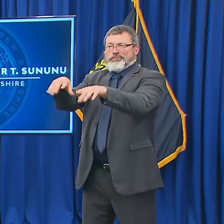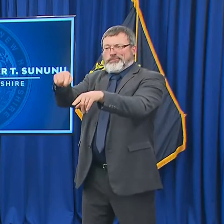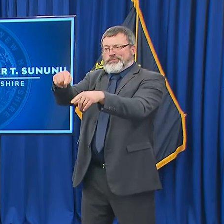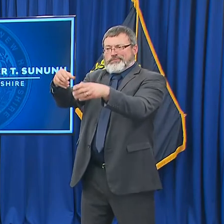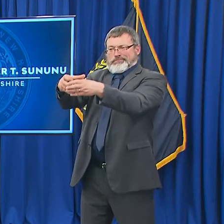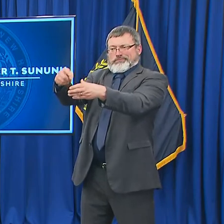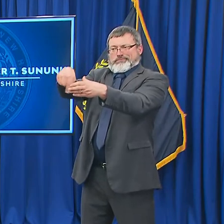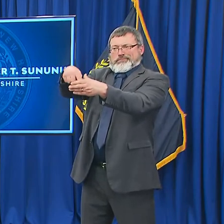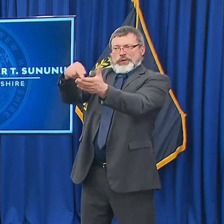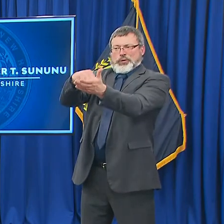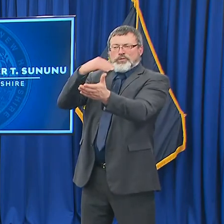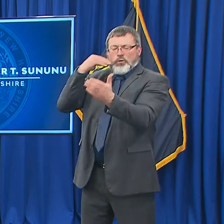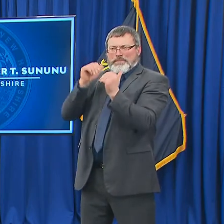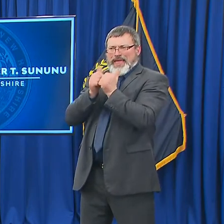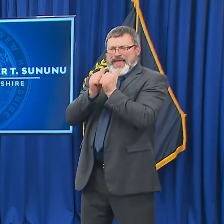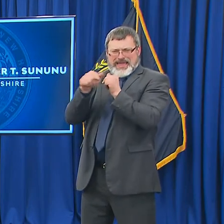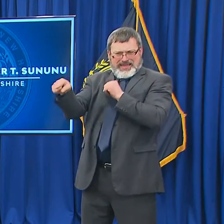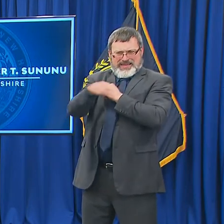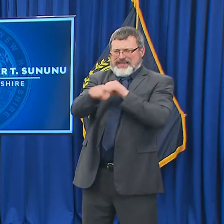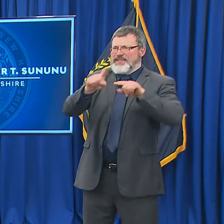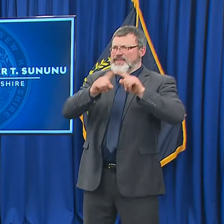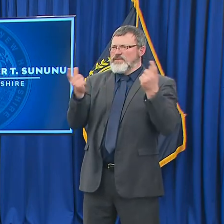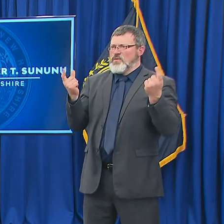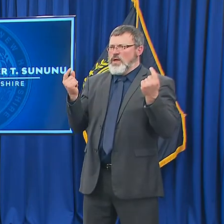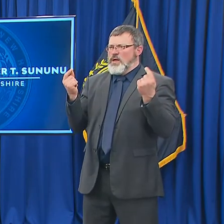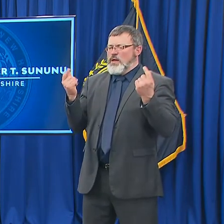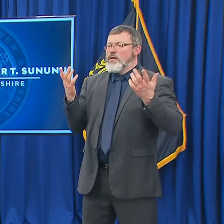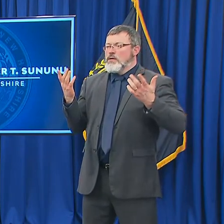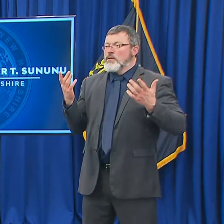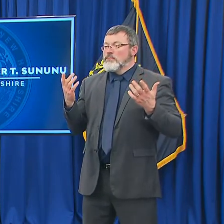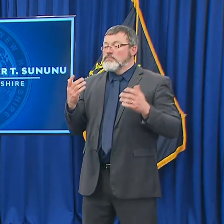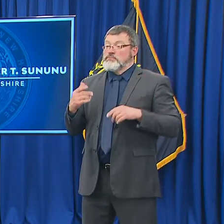I think as the governor said that speaks to the hard